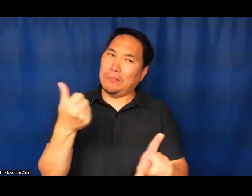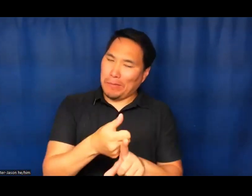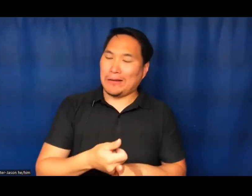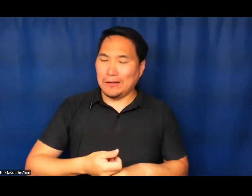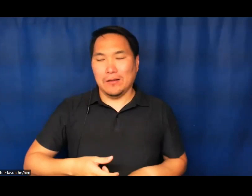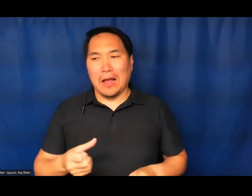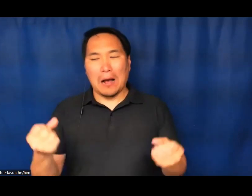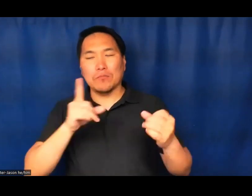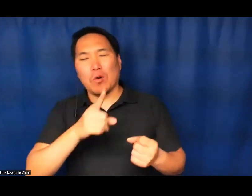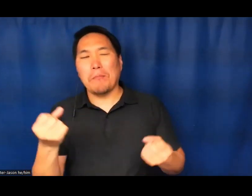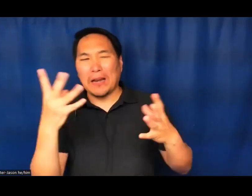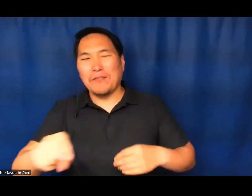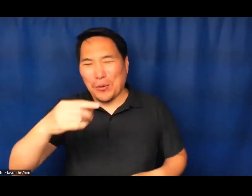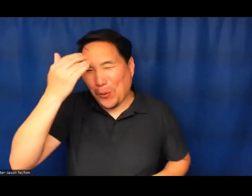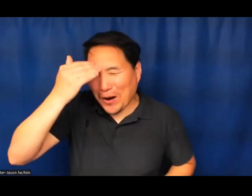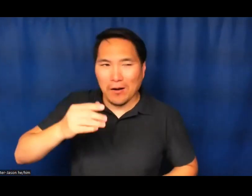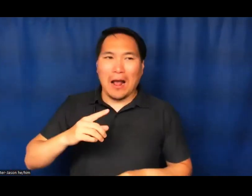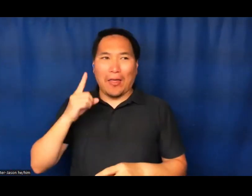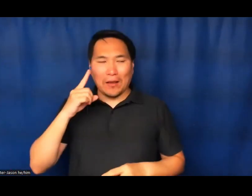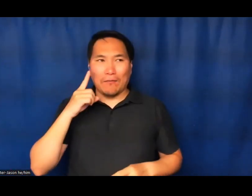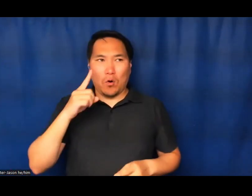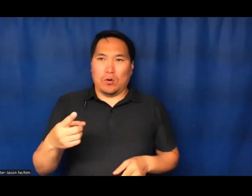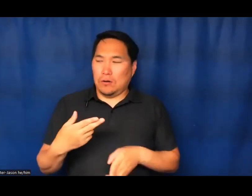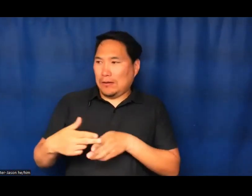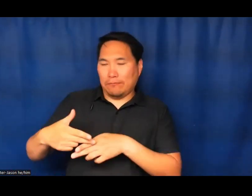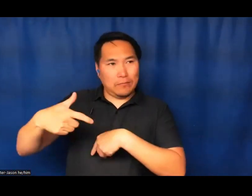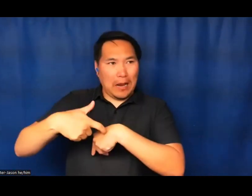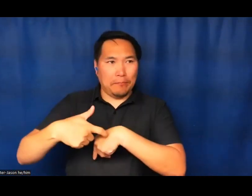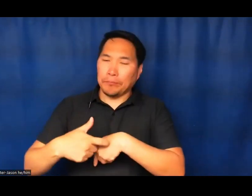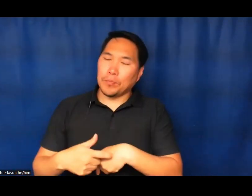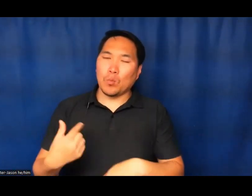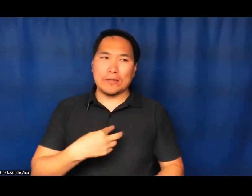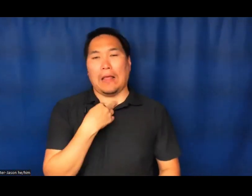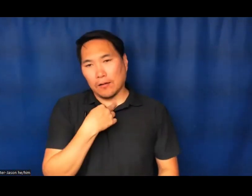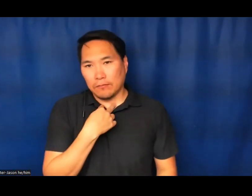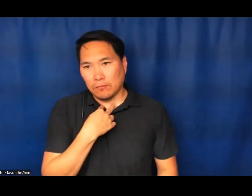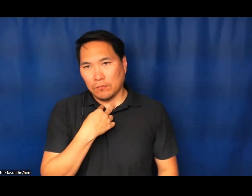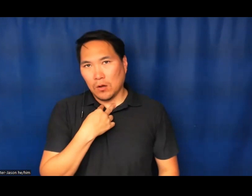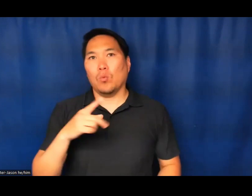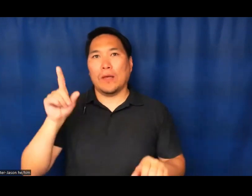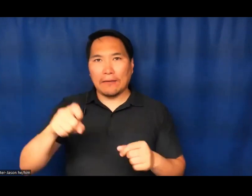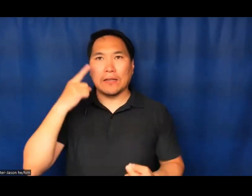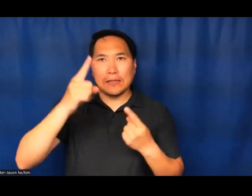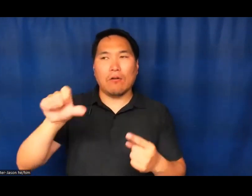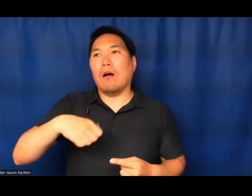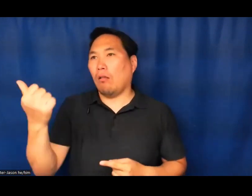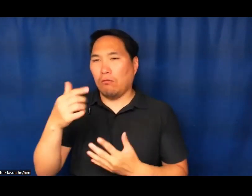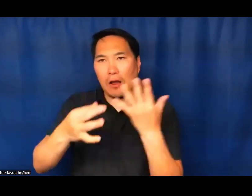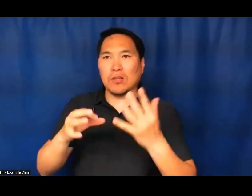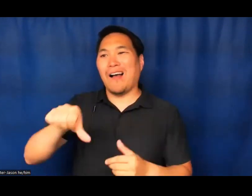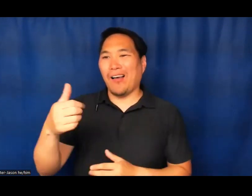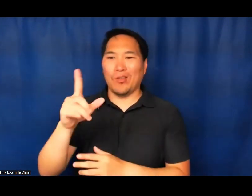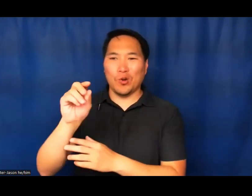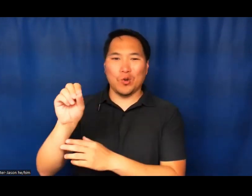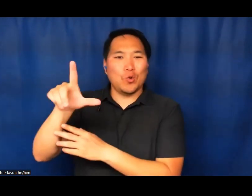So the short-term is we really have to look to the other tools in our arsenal.